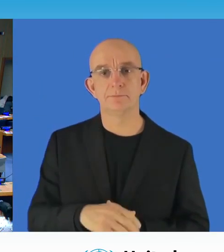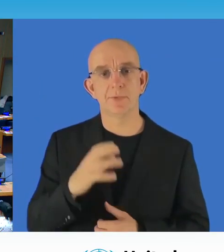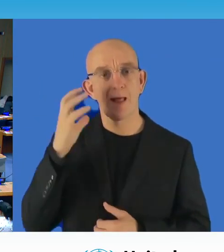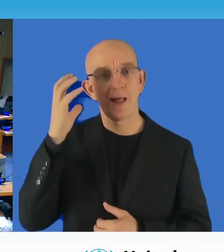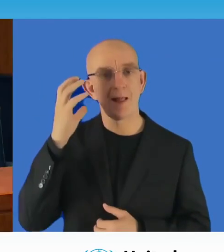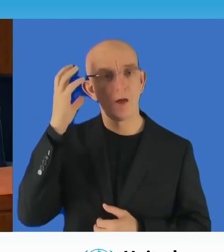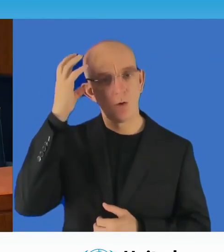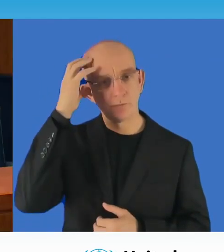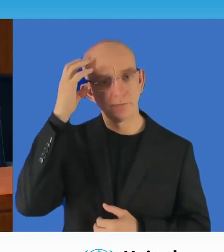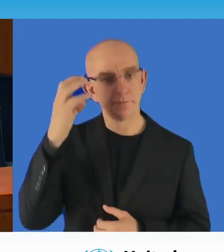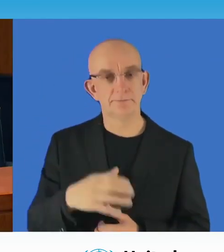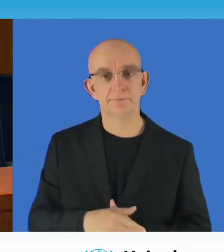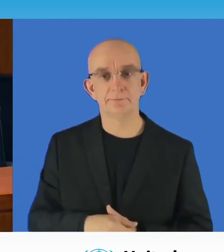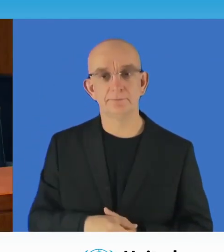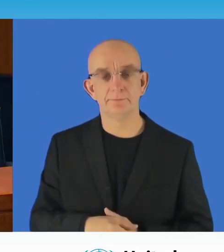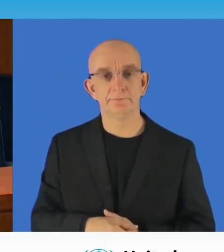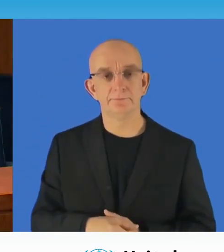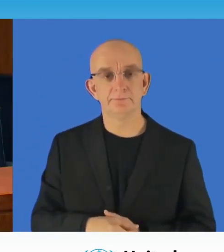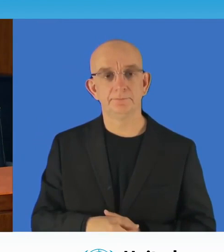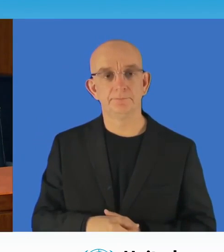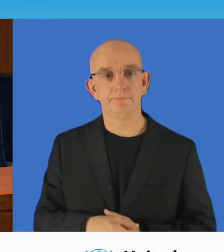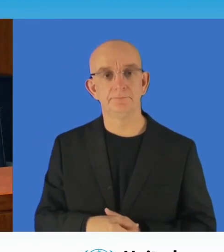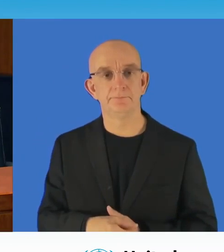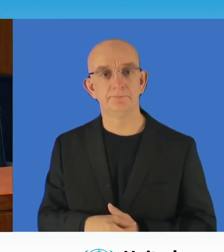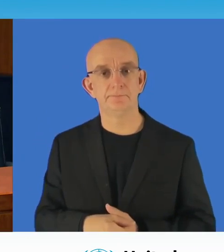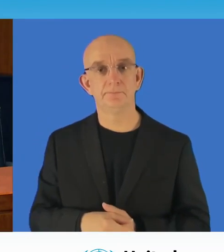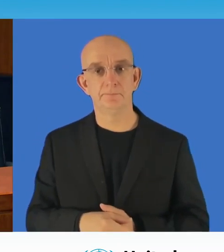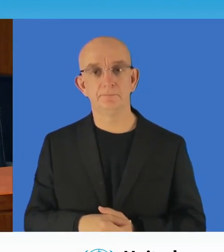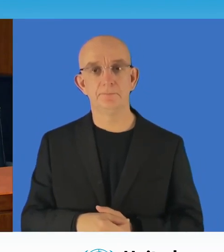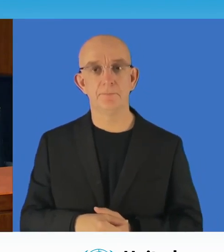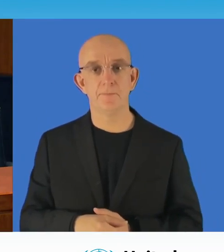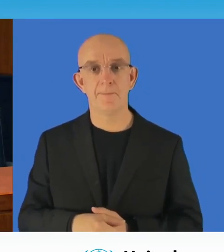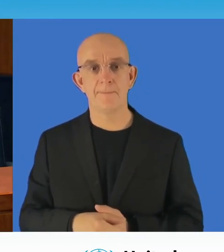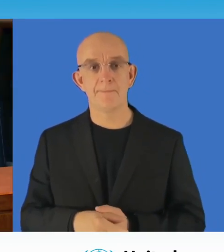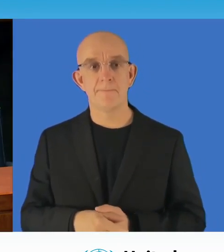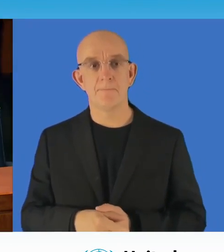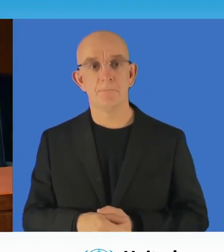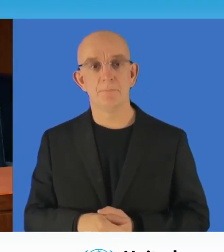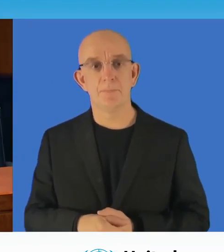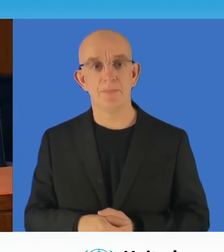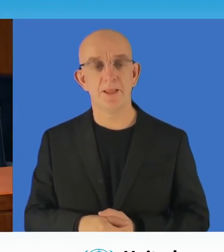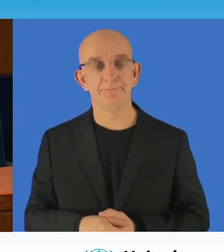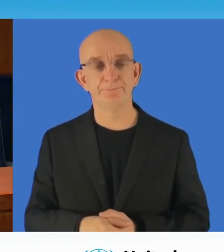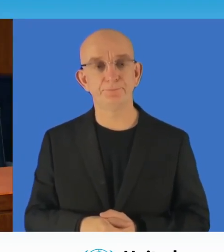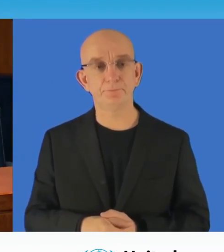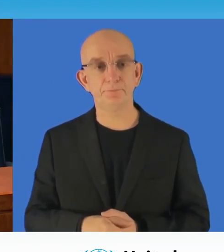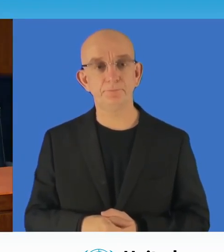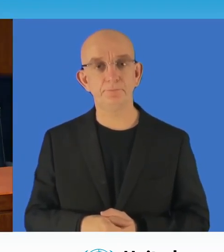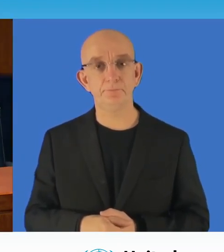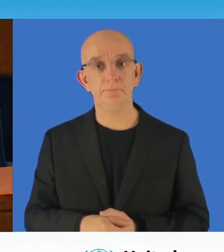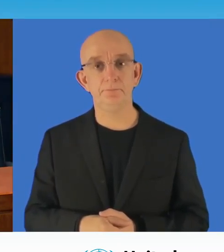of La delation I would like to state that La pia has been firmly committed to protect and